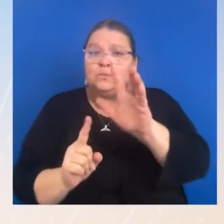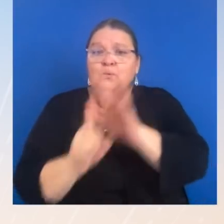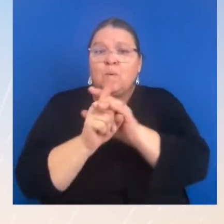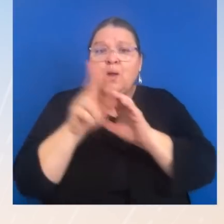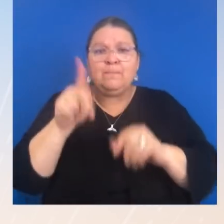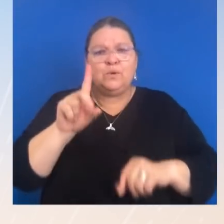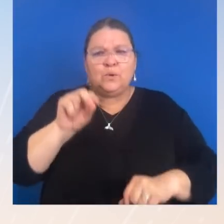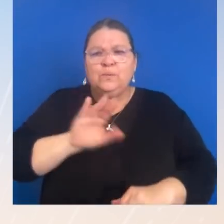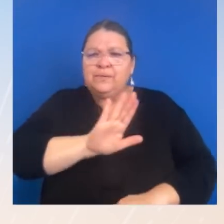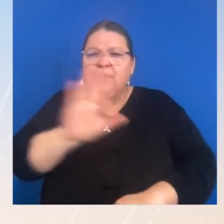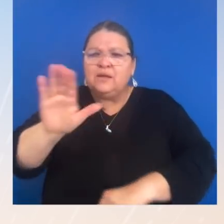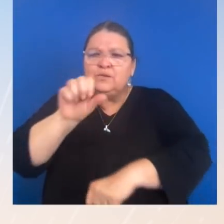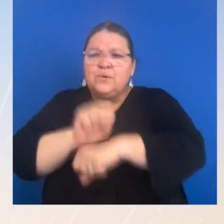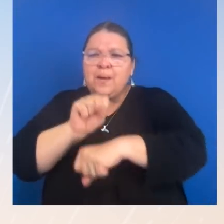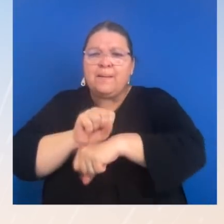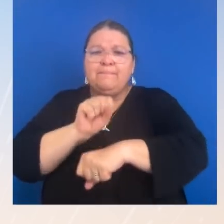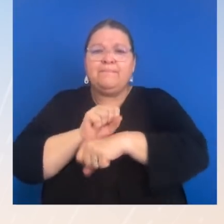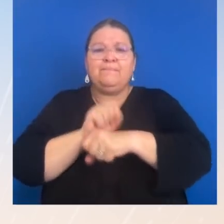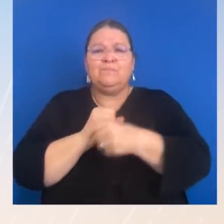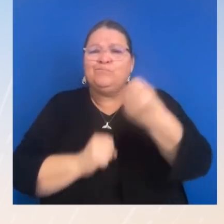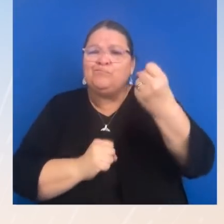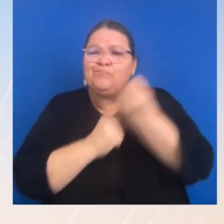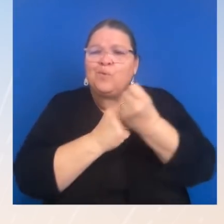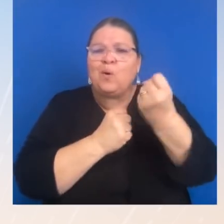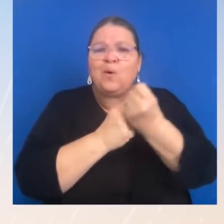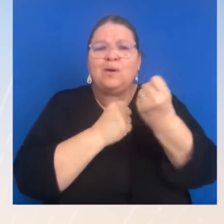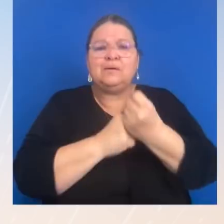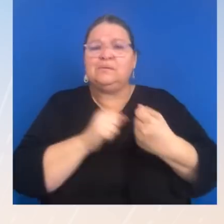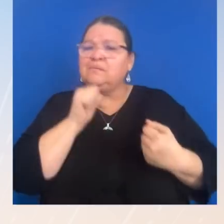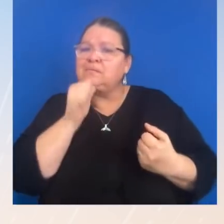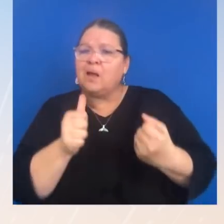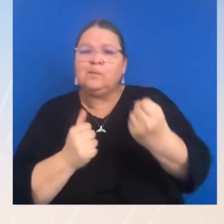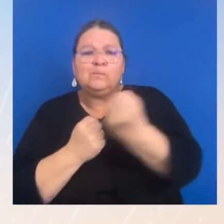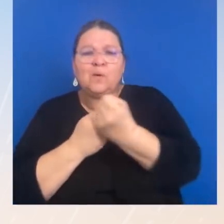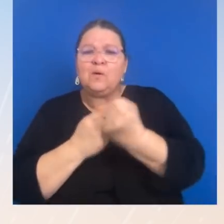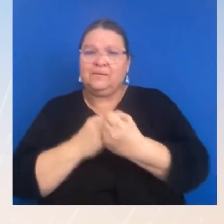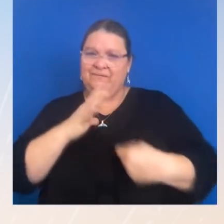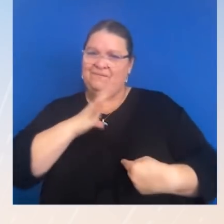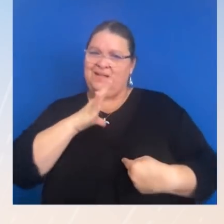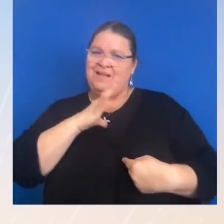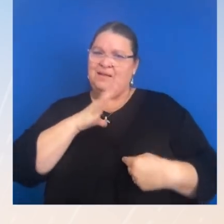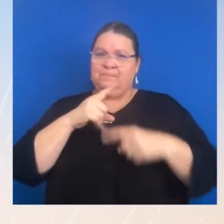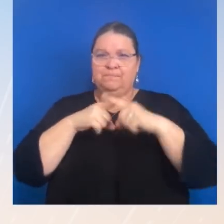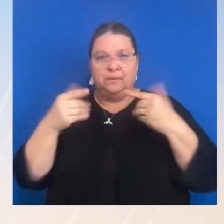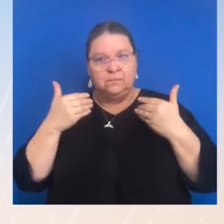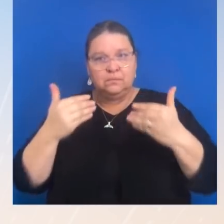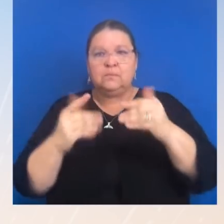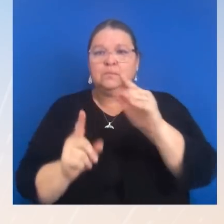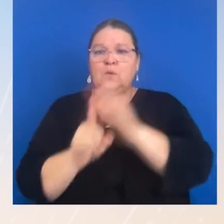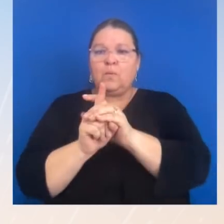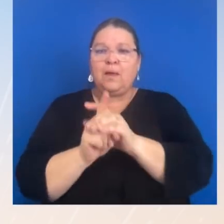but allow it to move forward by meeting a quorum. The Press: But I guess my question is: Why is that core issue more important than the broader